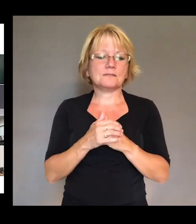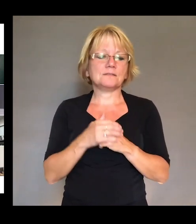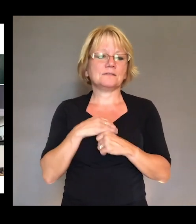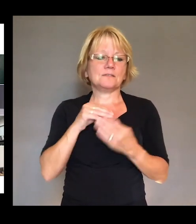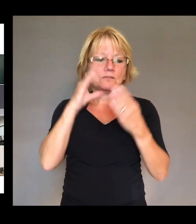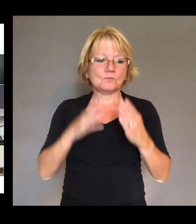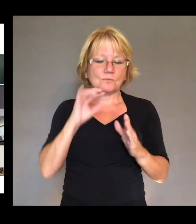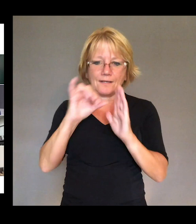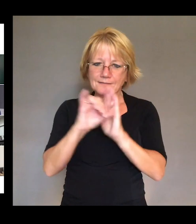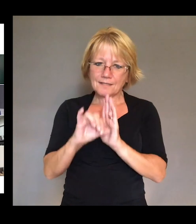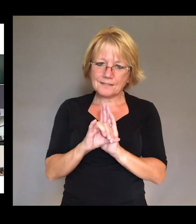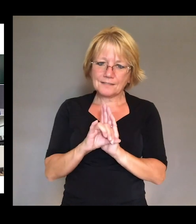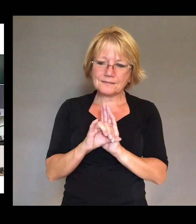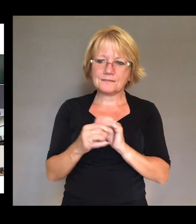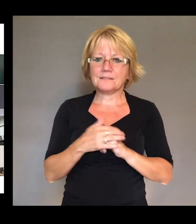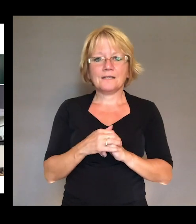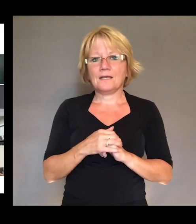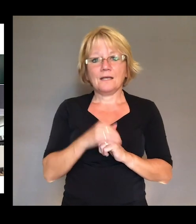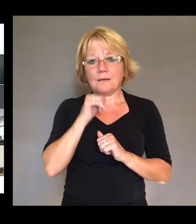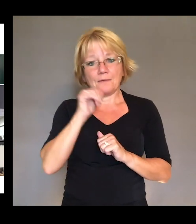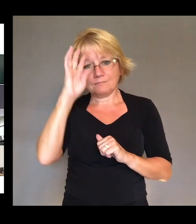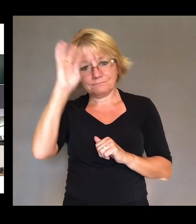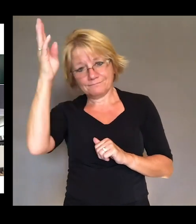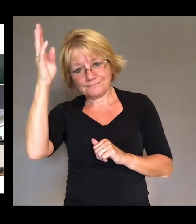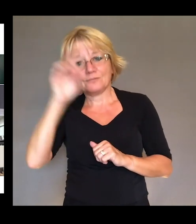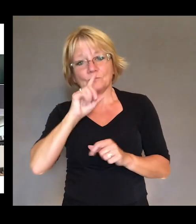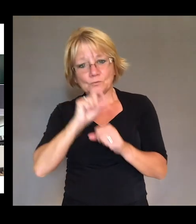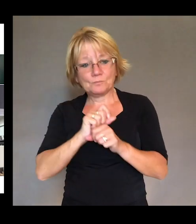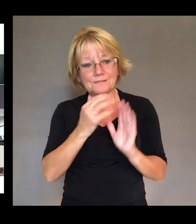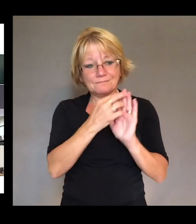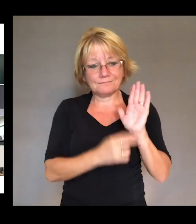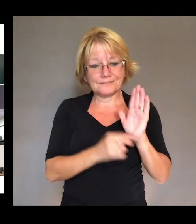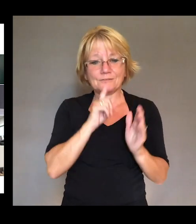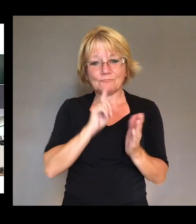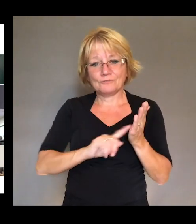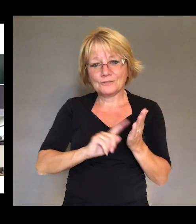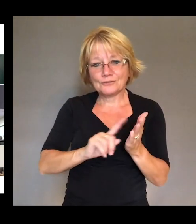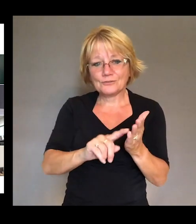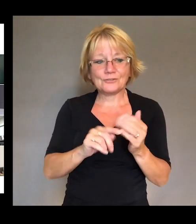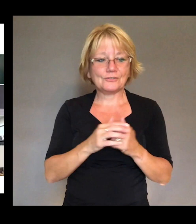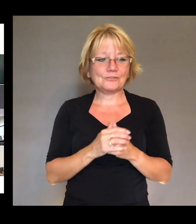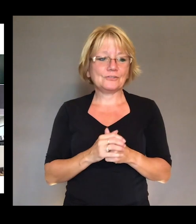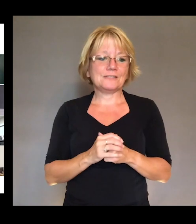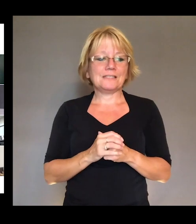and how to empower student identities. I'm not making it all up, so this is the research. These are the icon,